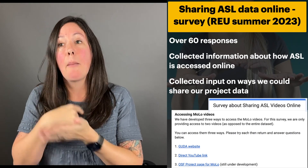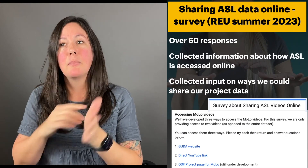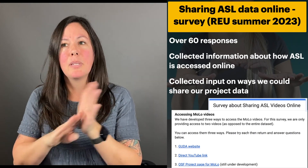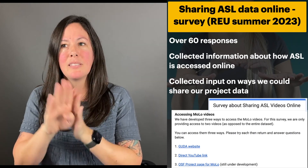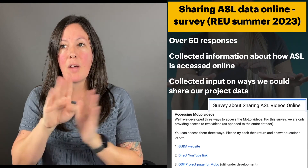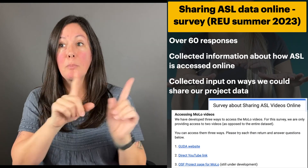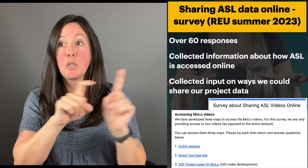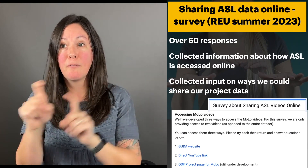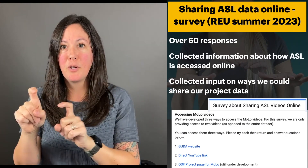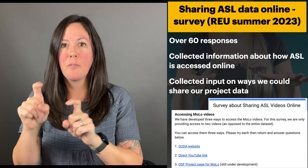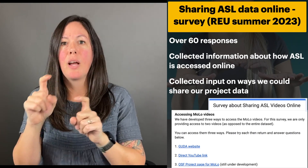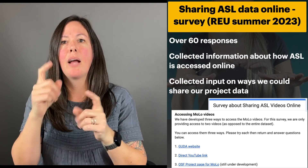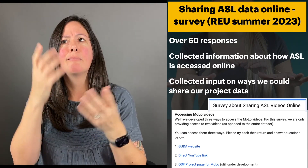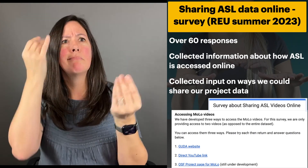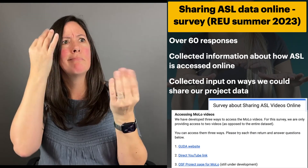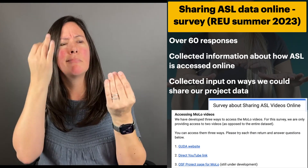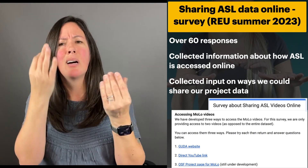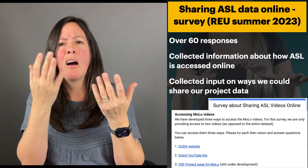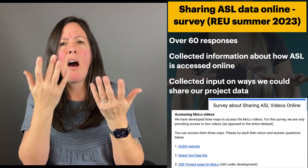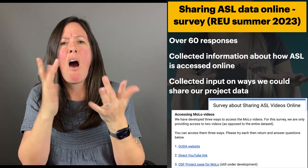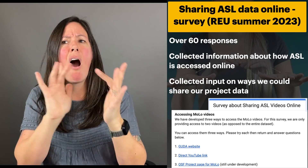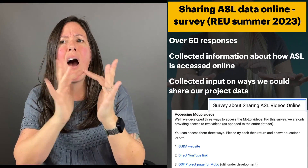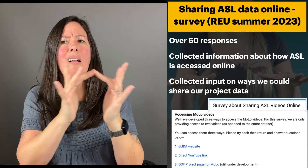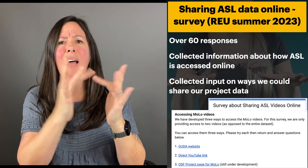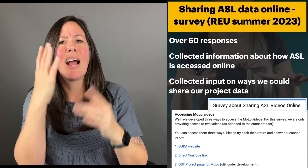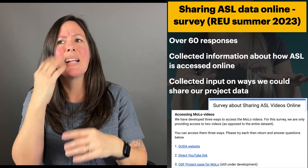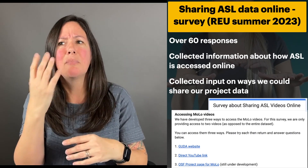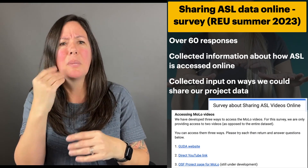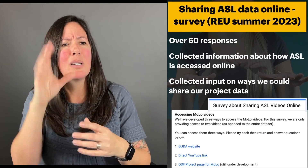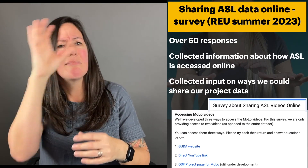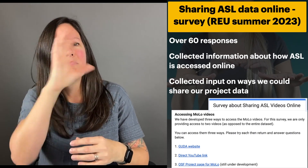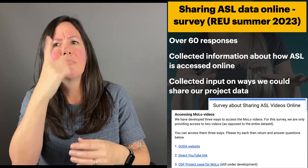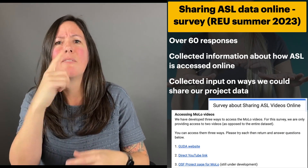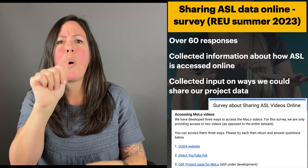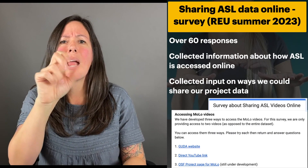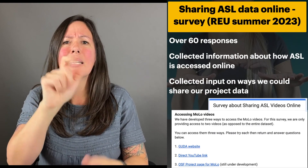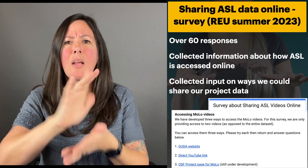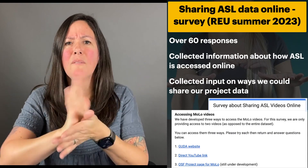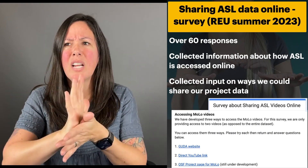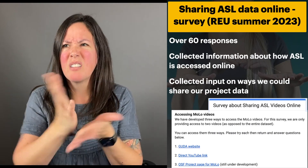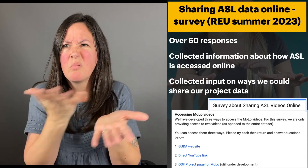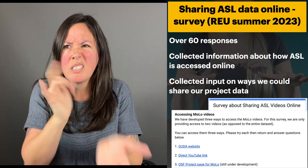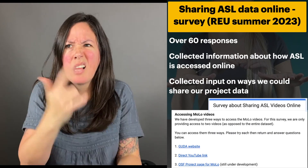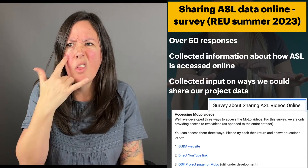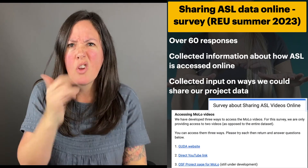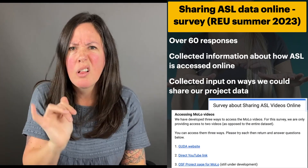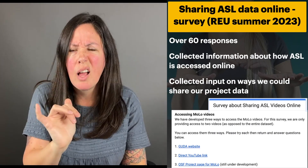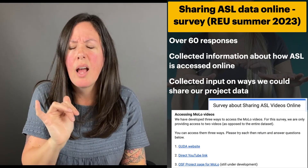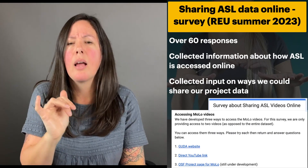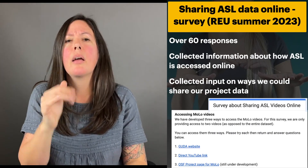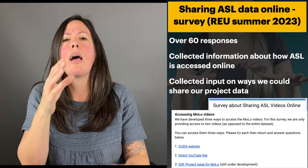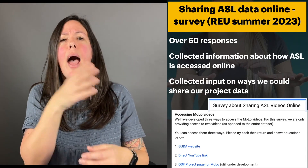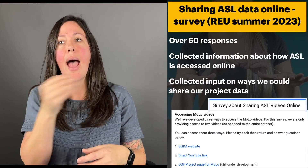Clemens and Stephanie Patterson developing a questionnaire